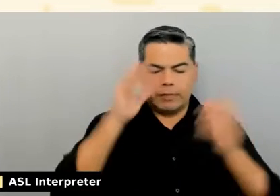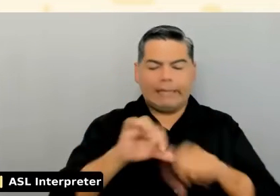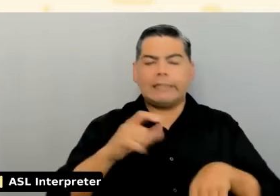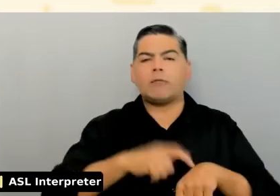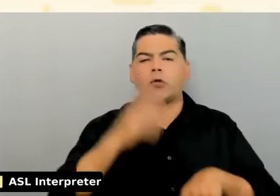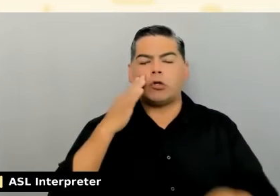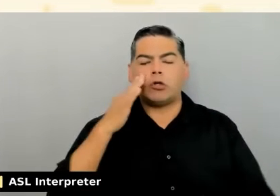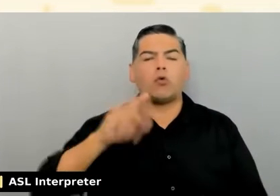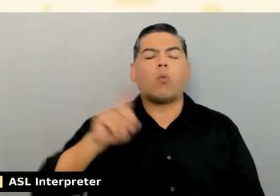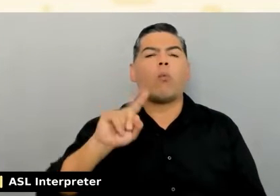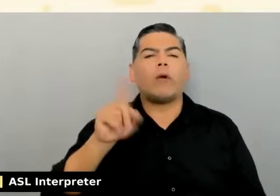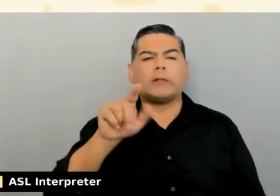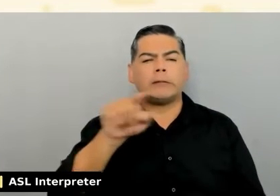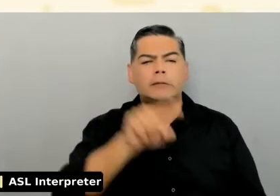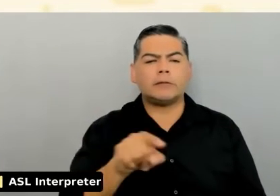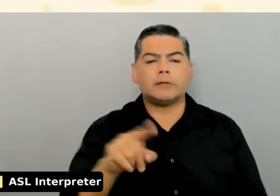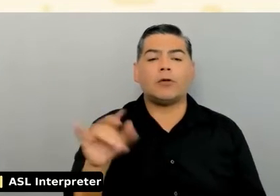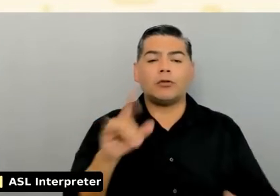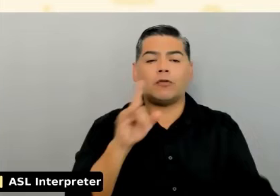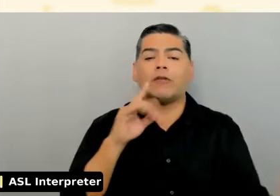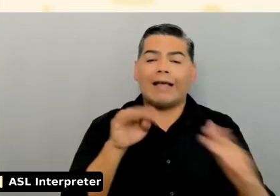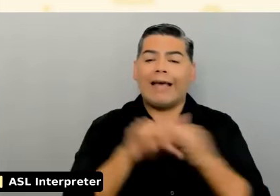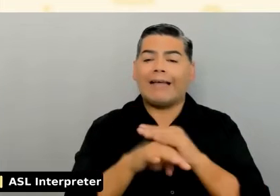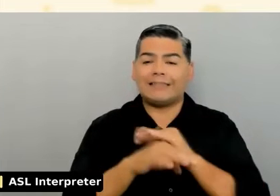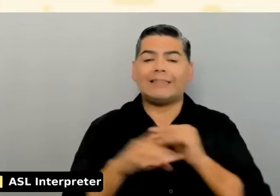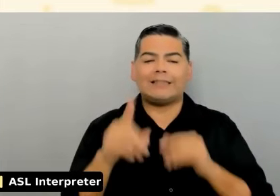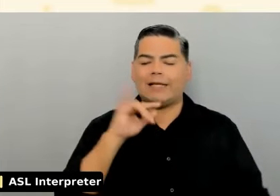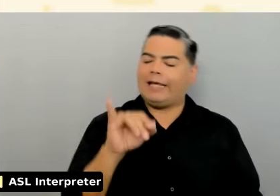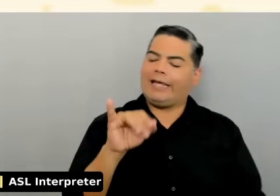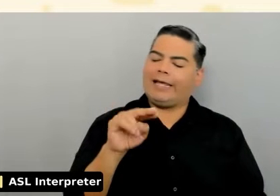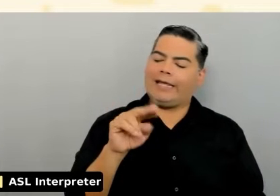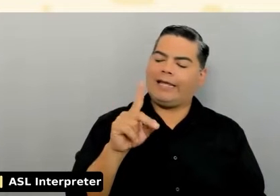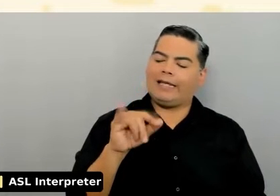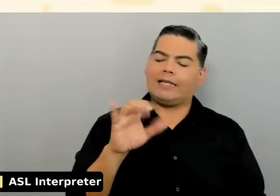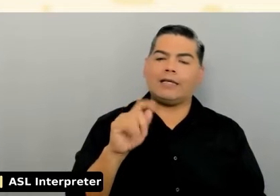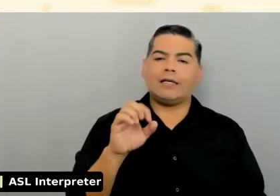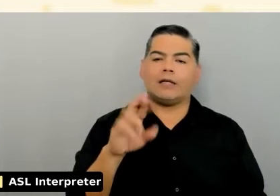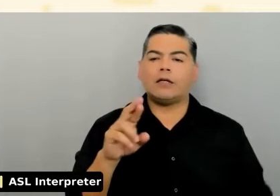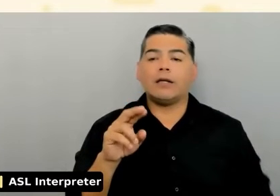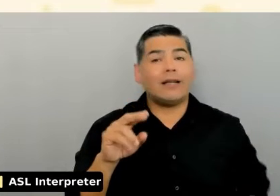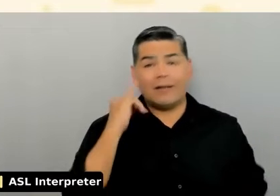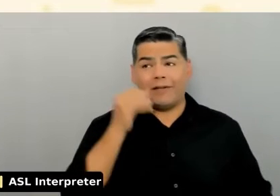In the absence of a visible focus indicator, they would feel lost where exactly they are.